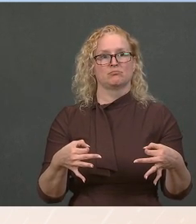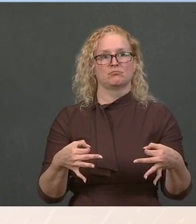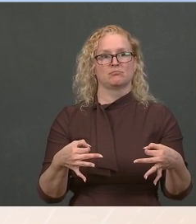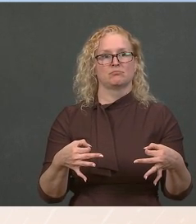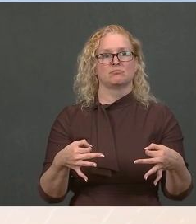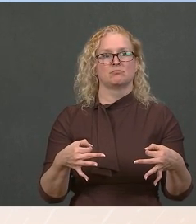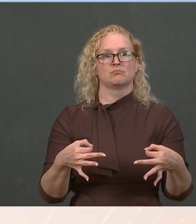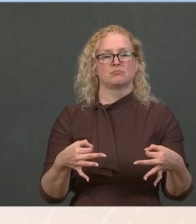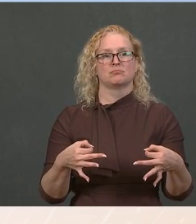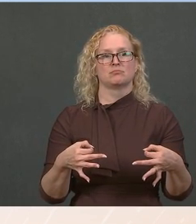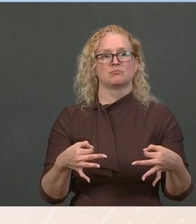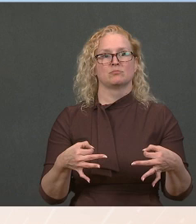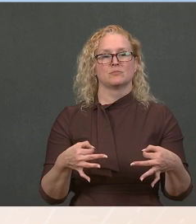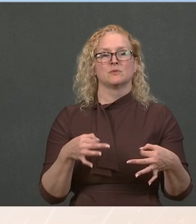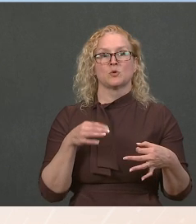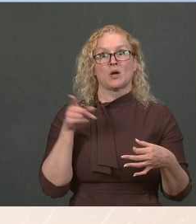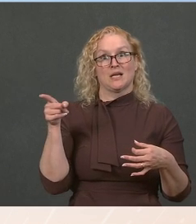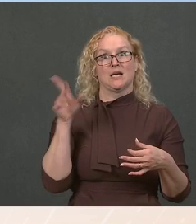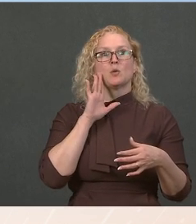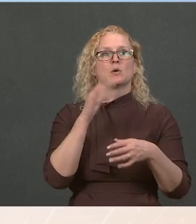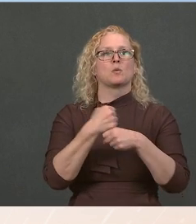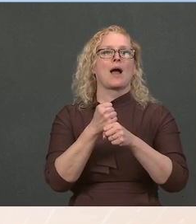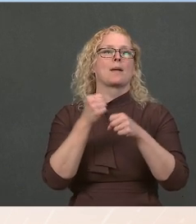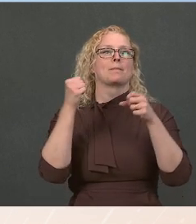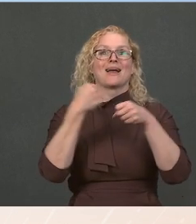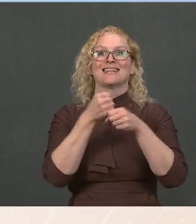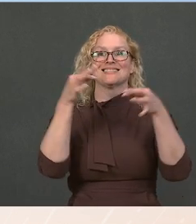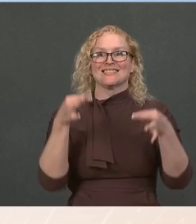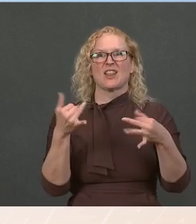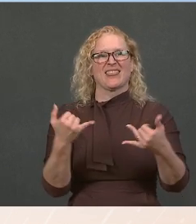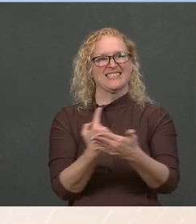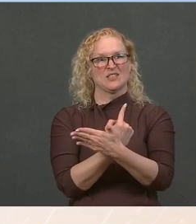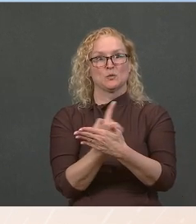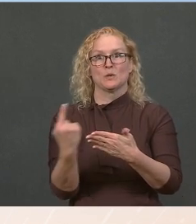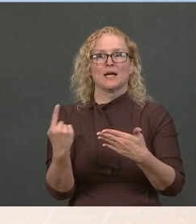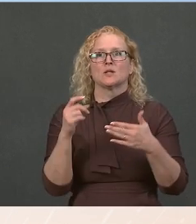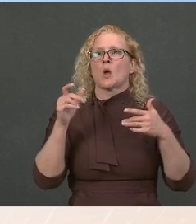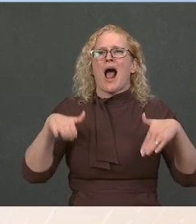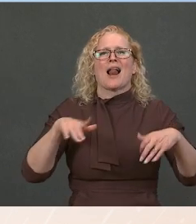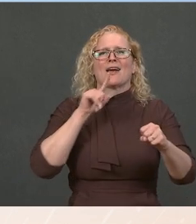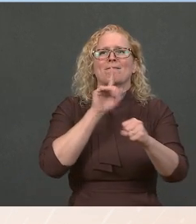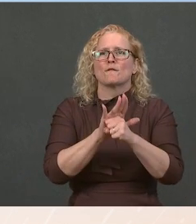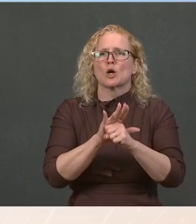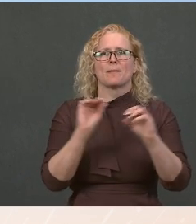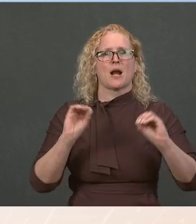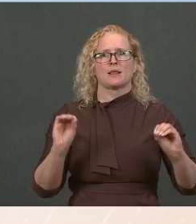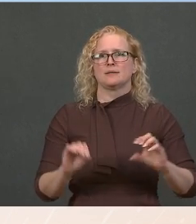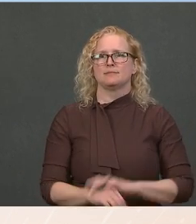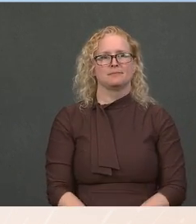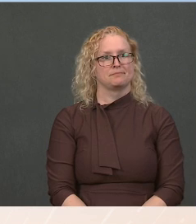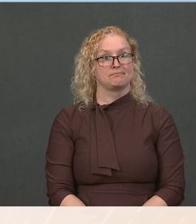I don't have anything to confirm beyond that. Go ahead. The Press: Okay, thanks. Two questions for you. First of all, the climate change.